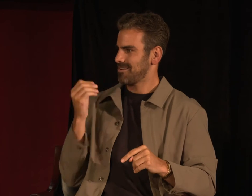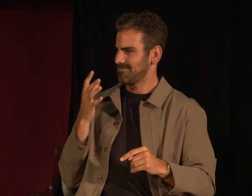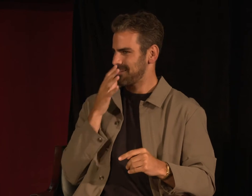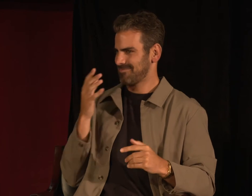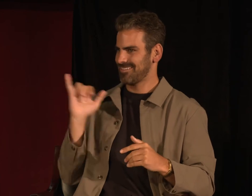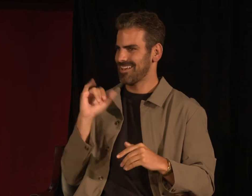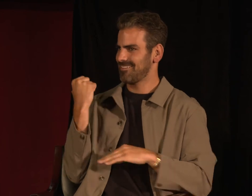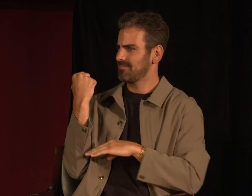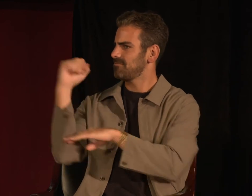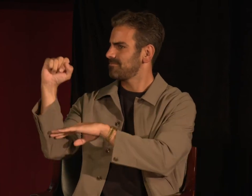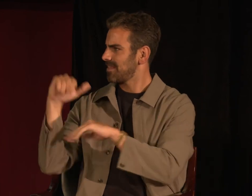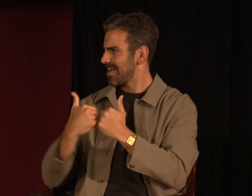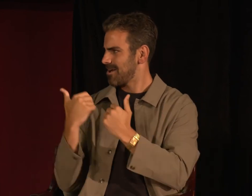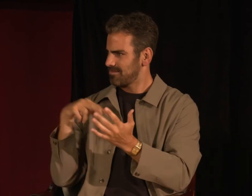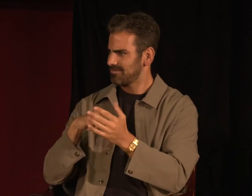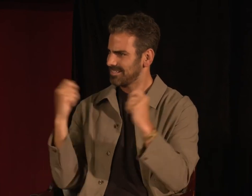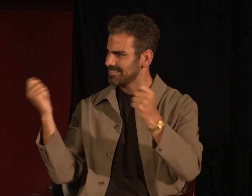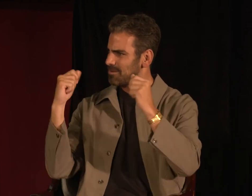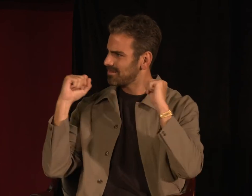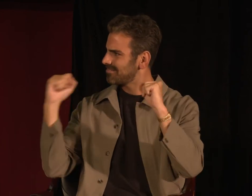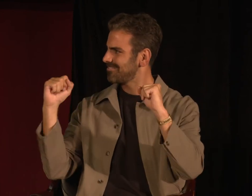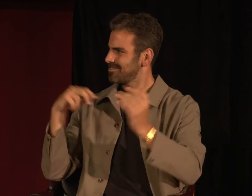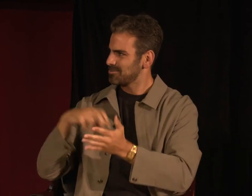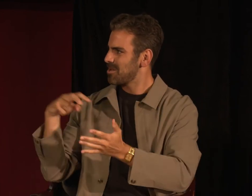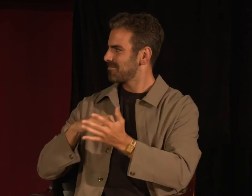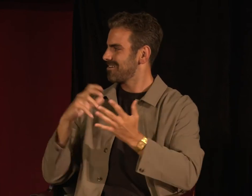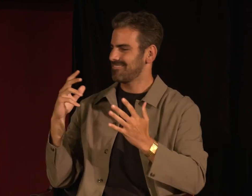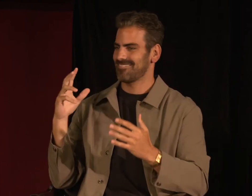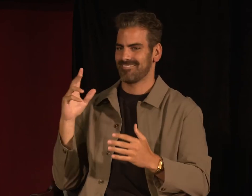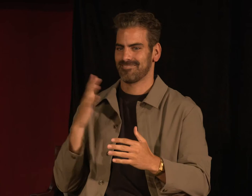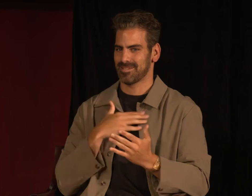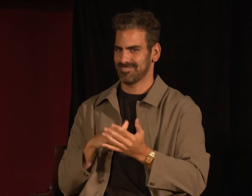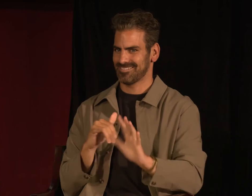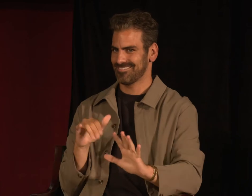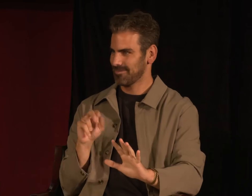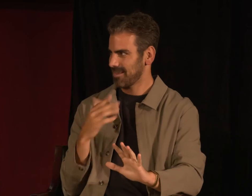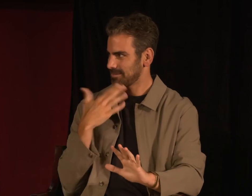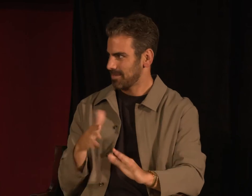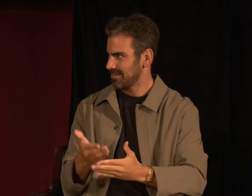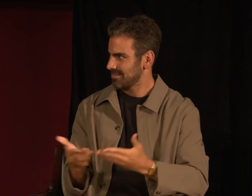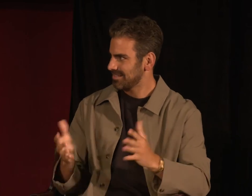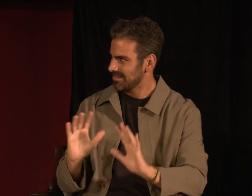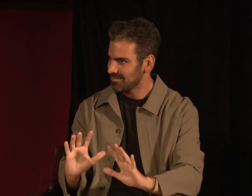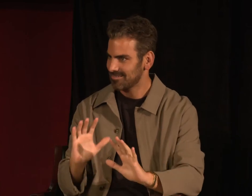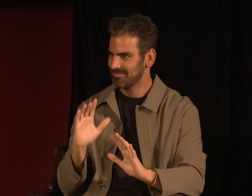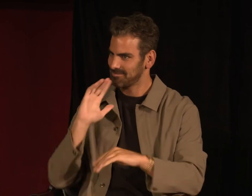And 30 years ago, a doctor came in and said that to my parents, and my parents jumped for joy. They were thrilled.